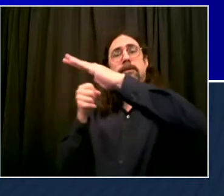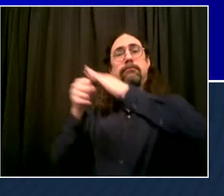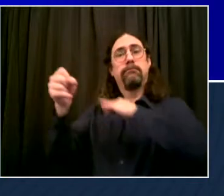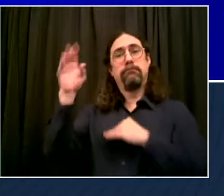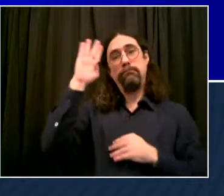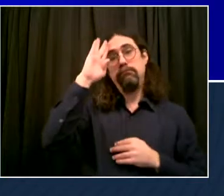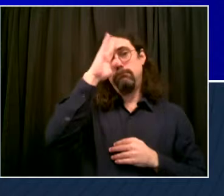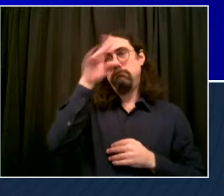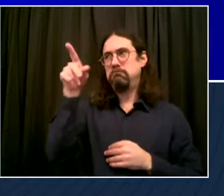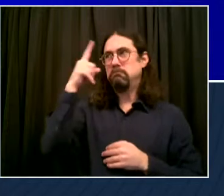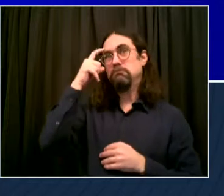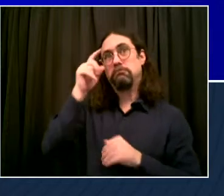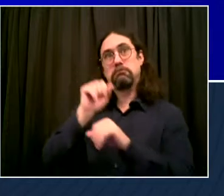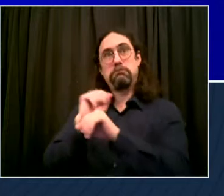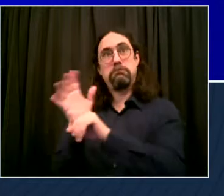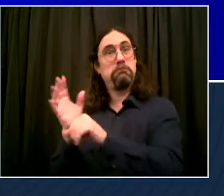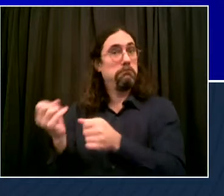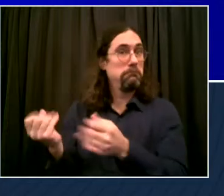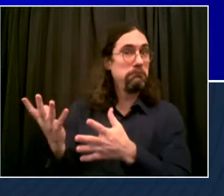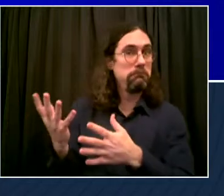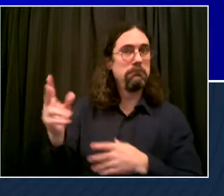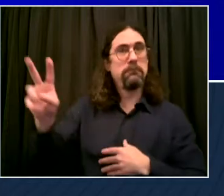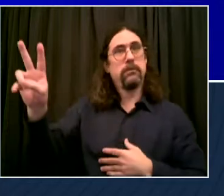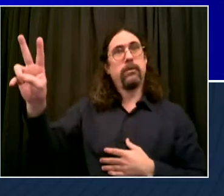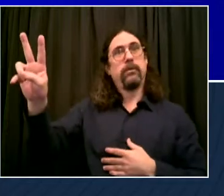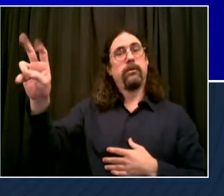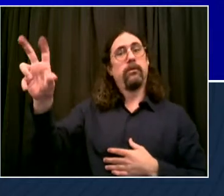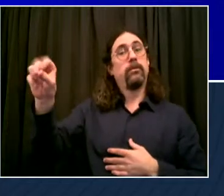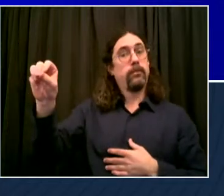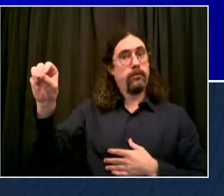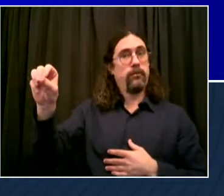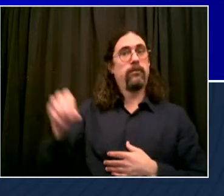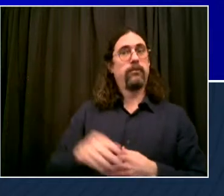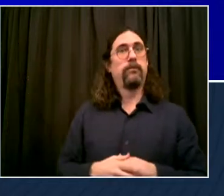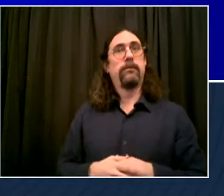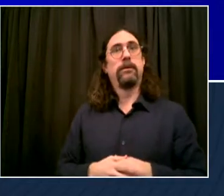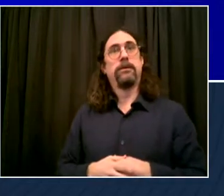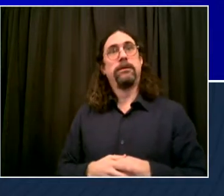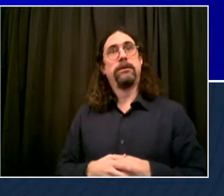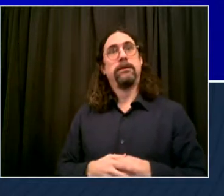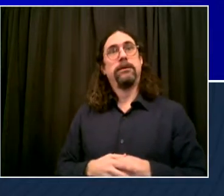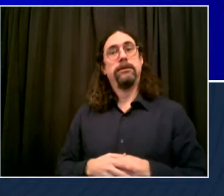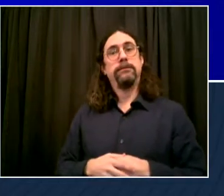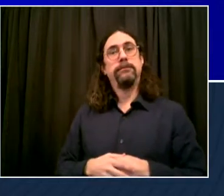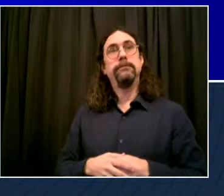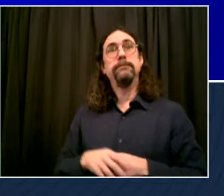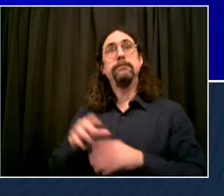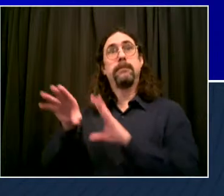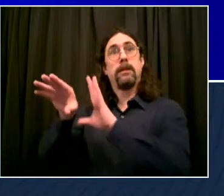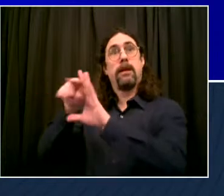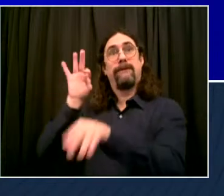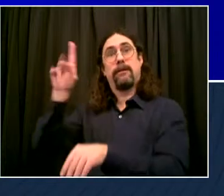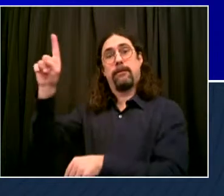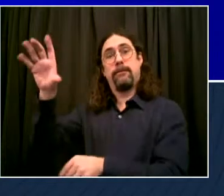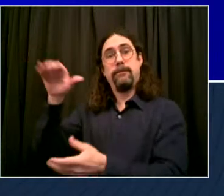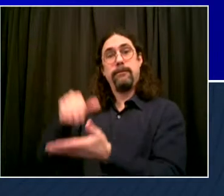HUGE DIFFFEERNN.CE INDICATORS, NUMBER OF PEOPLE ADMITTED TO NEW YORK CITY HOSPITALS,